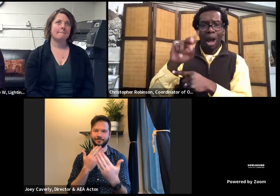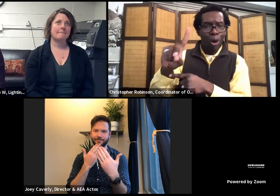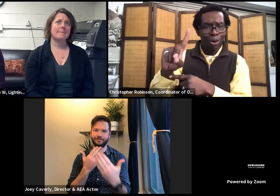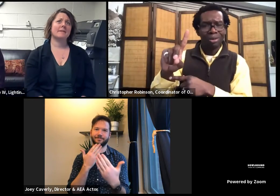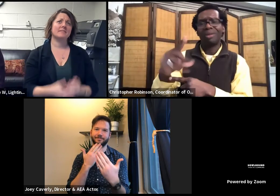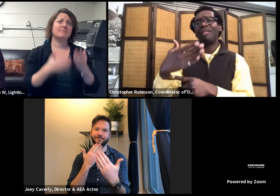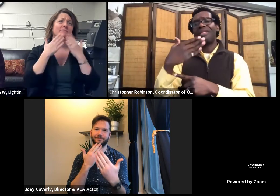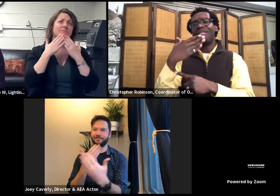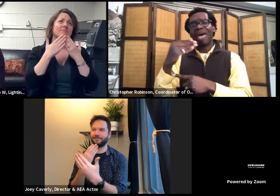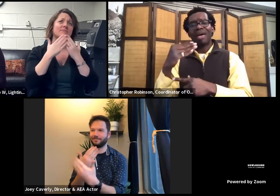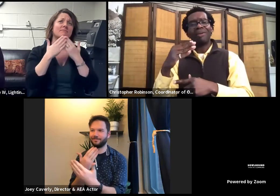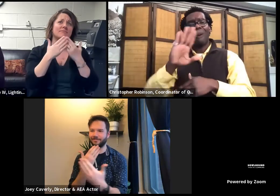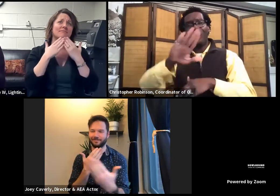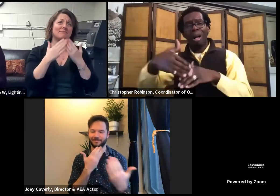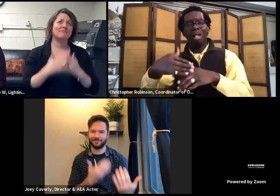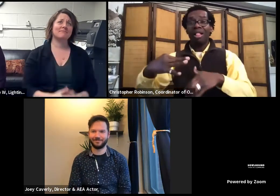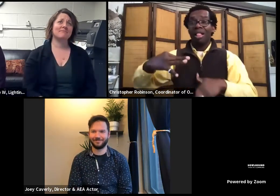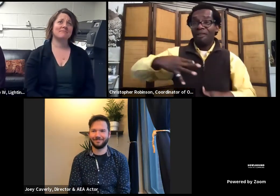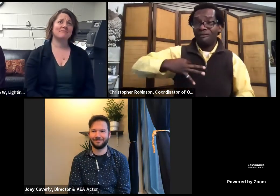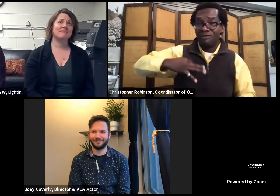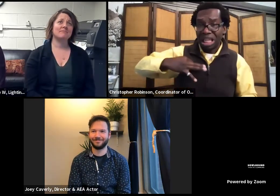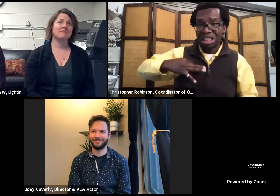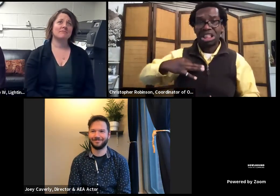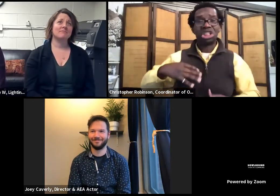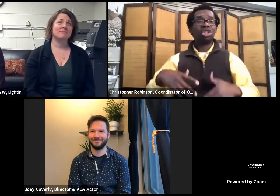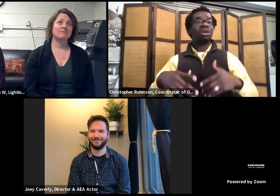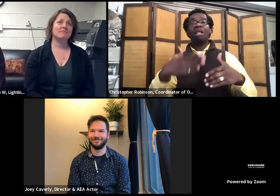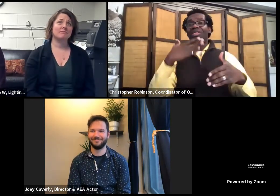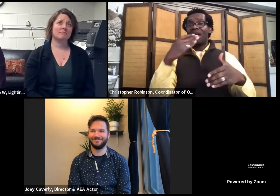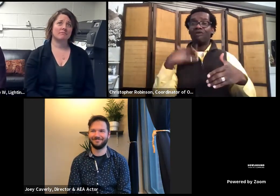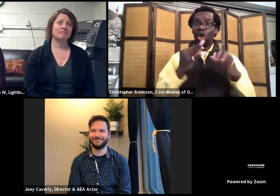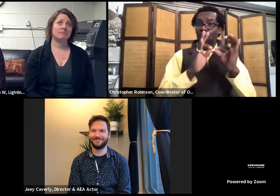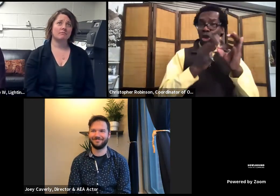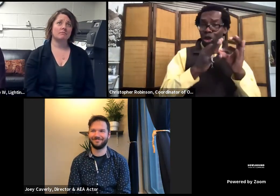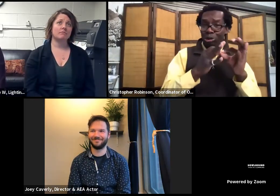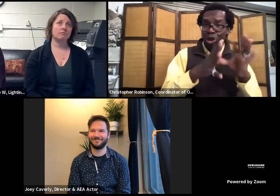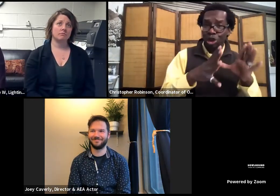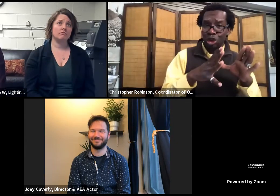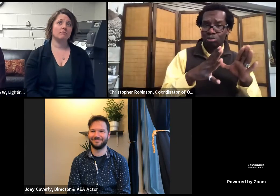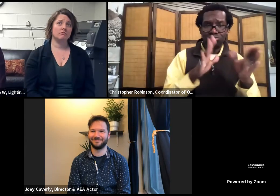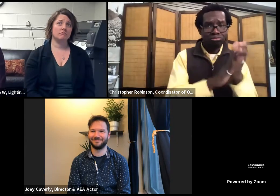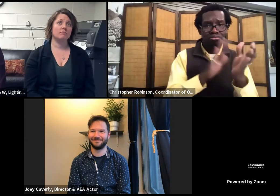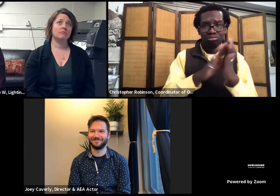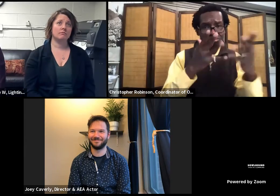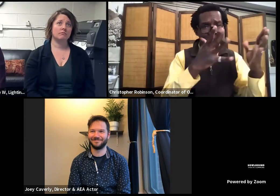Thank you so much HowlRound. Thank you. Thank you for all the volunteers. Thanks, everybody.